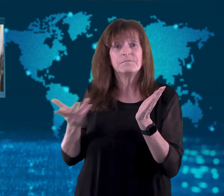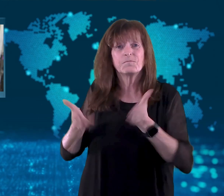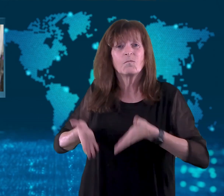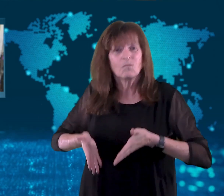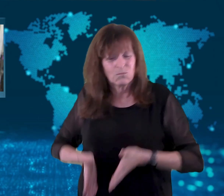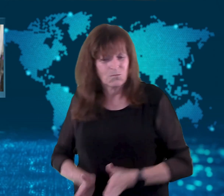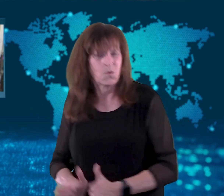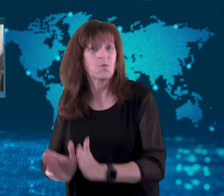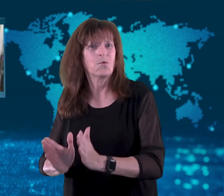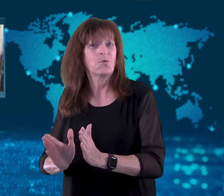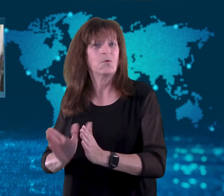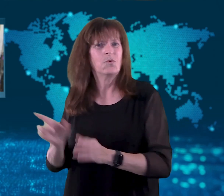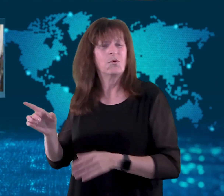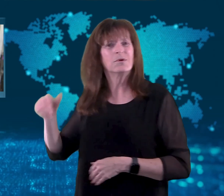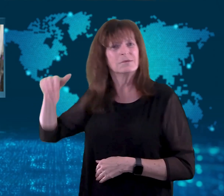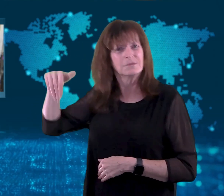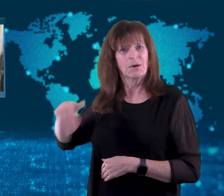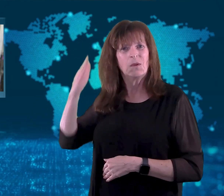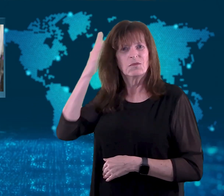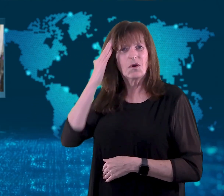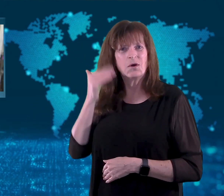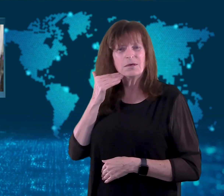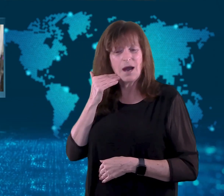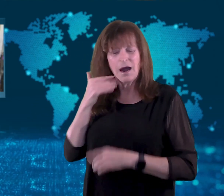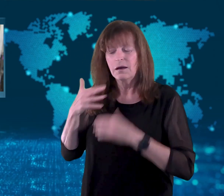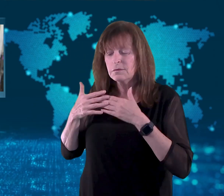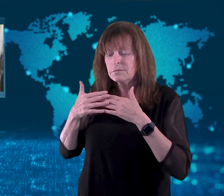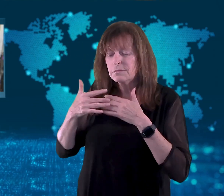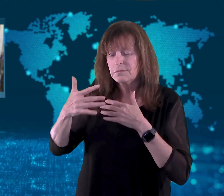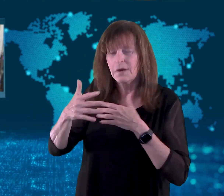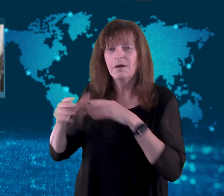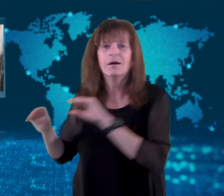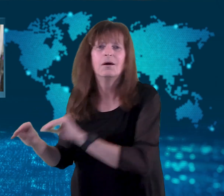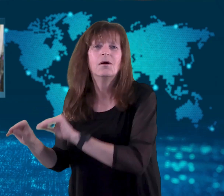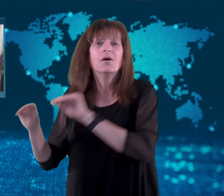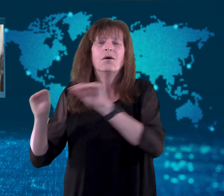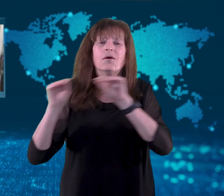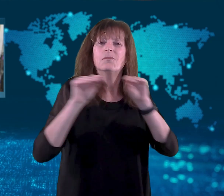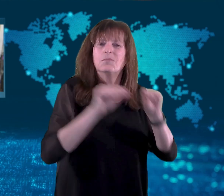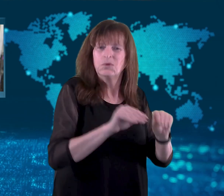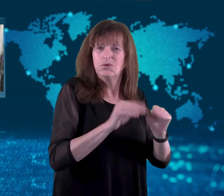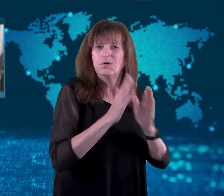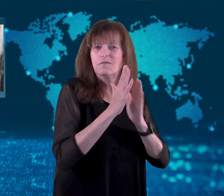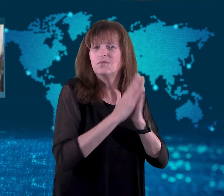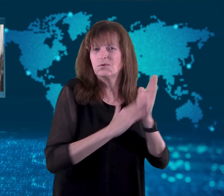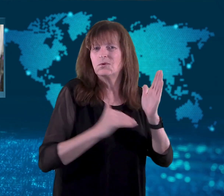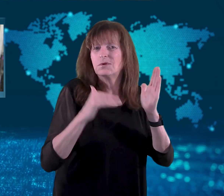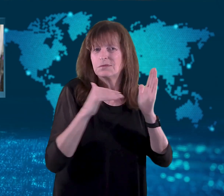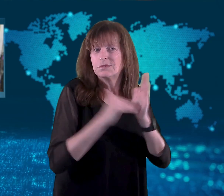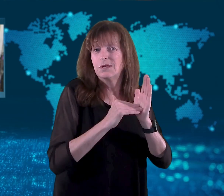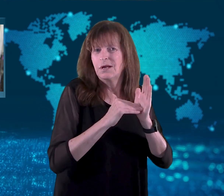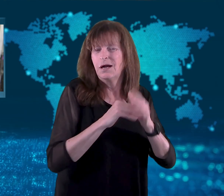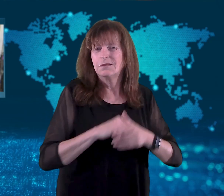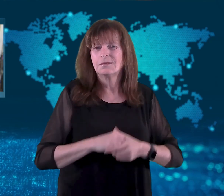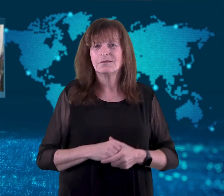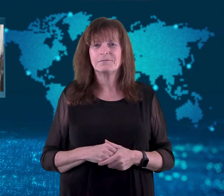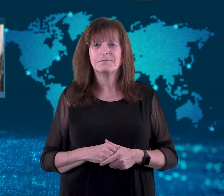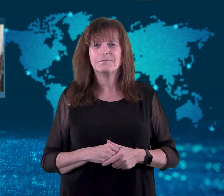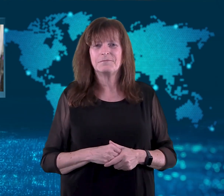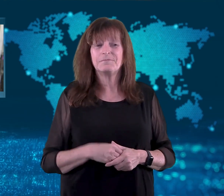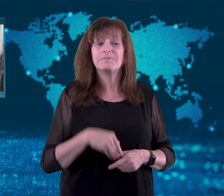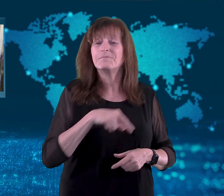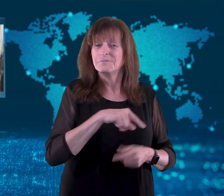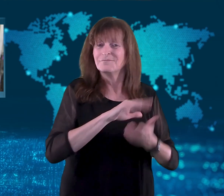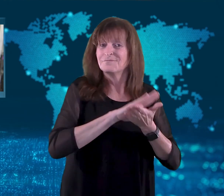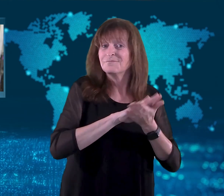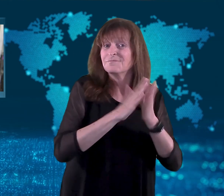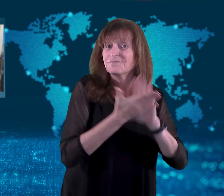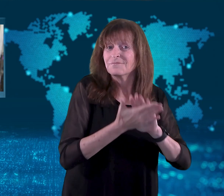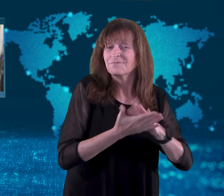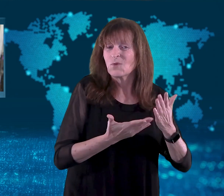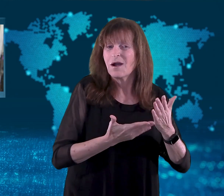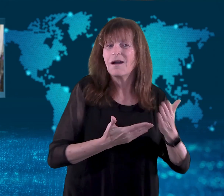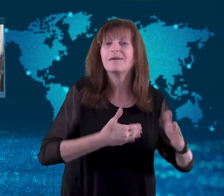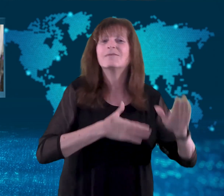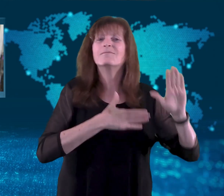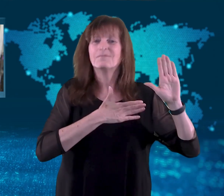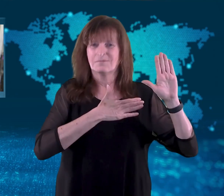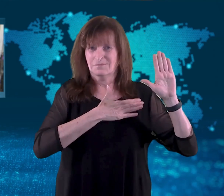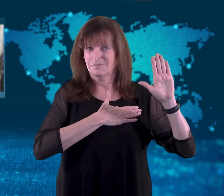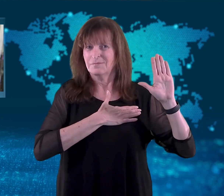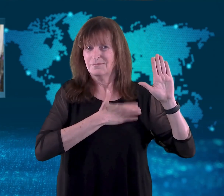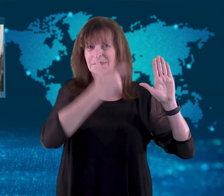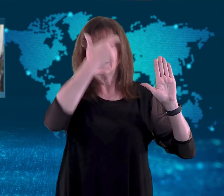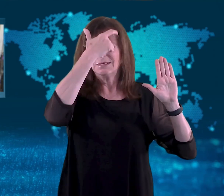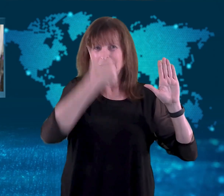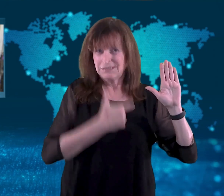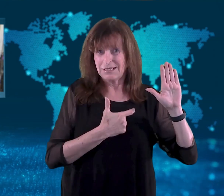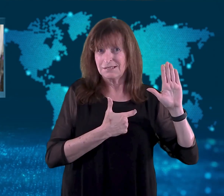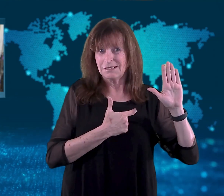She became a citizen there, but returned to South Korea in 2018.